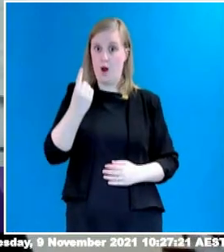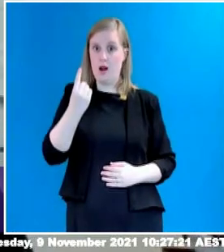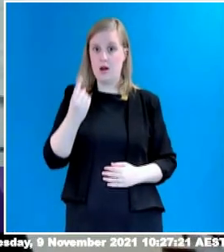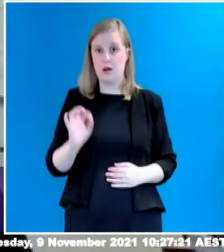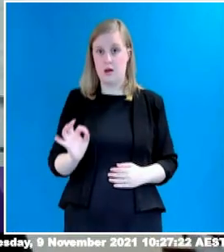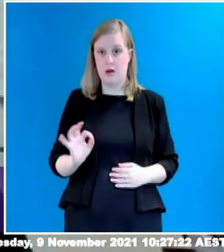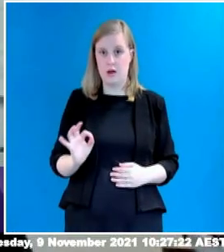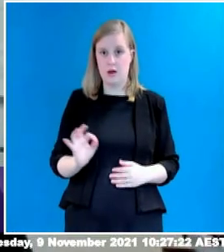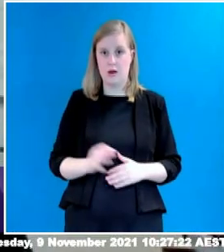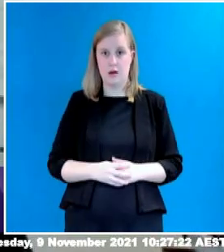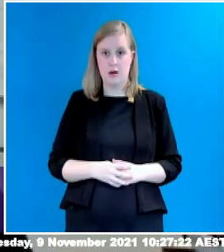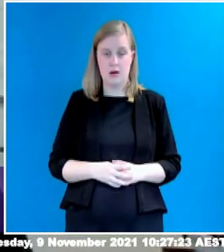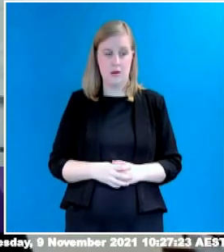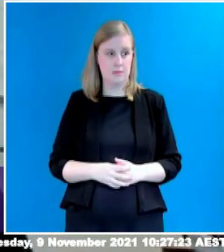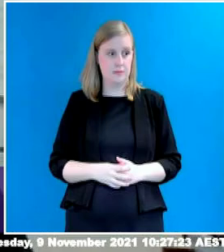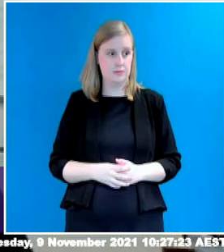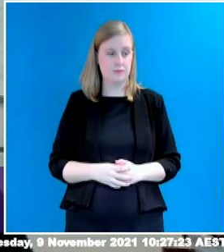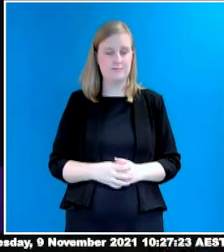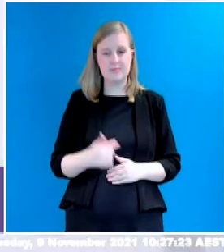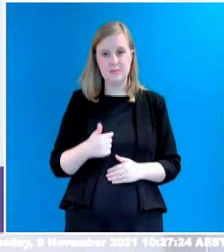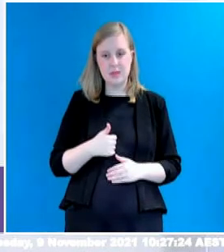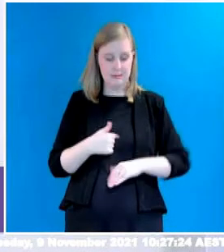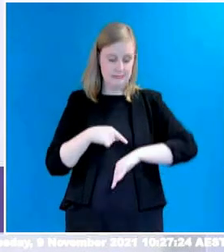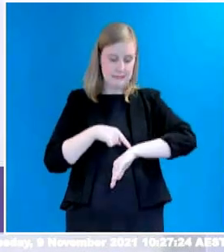The Commissioners may have some questions for you.